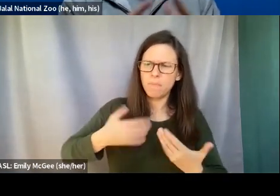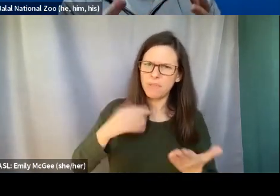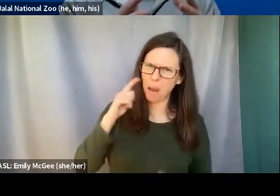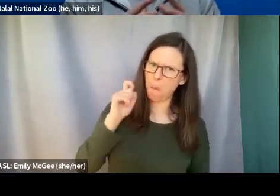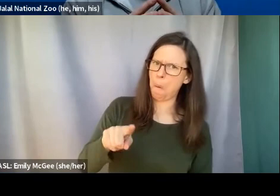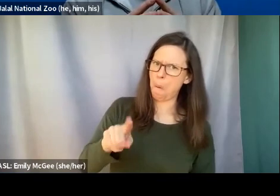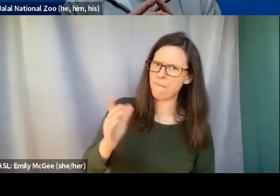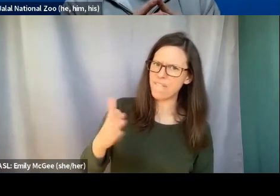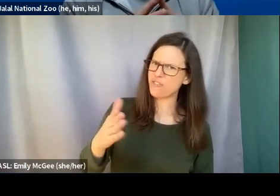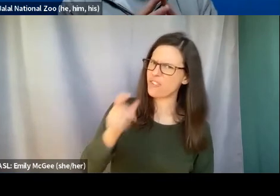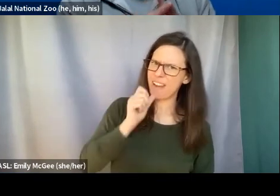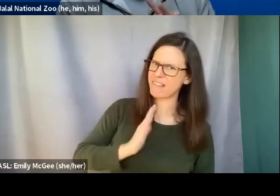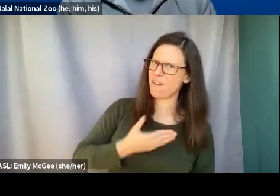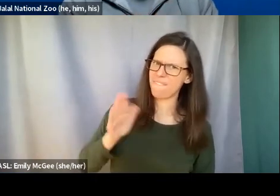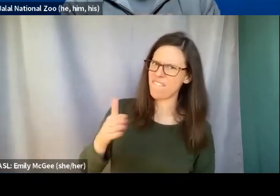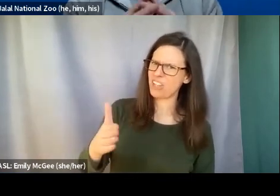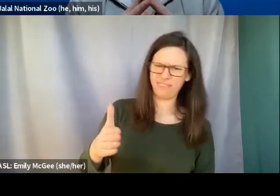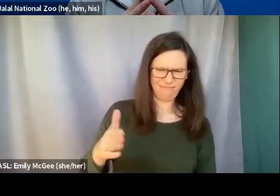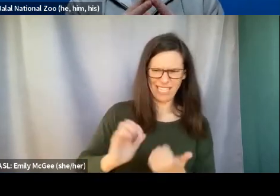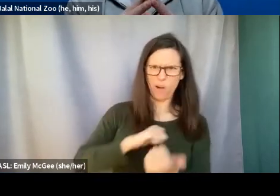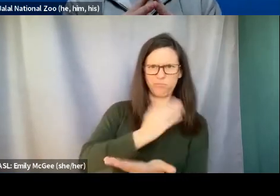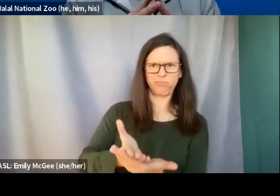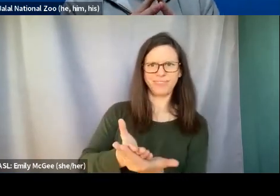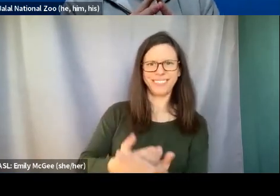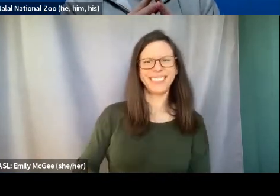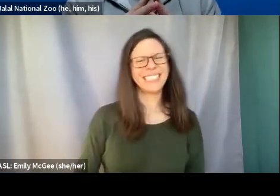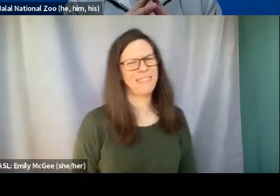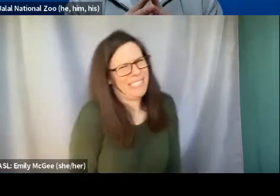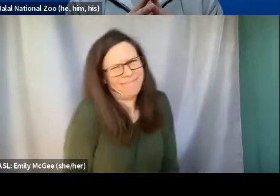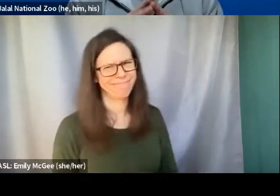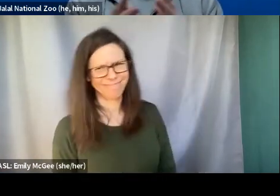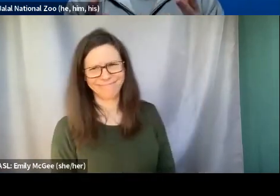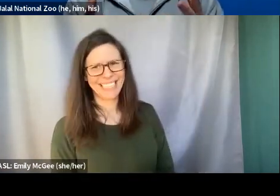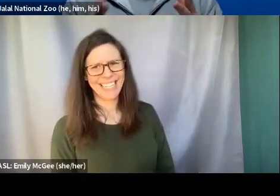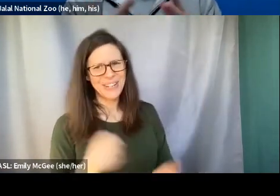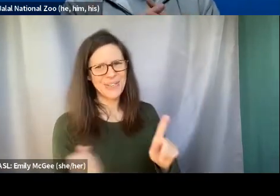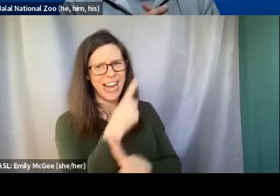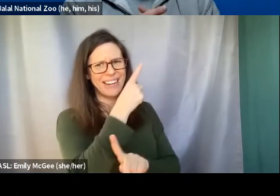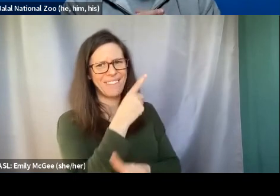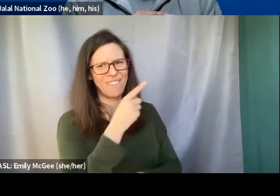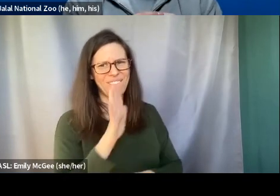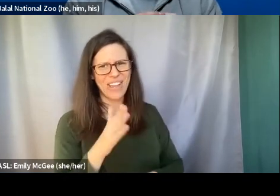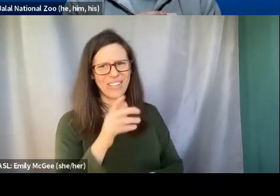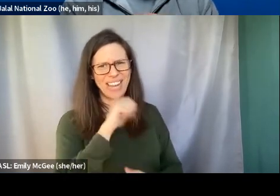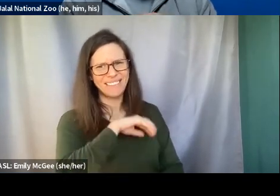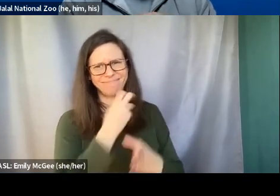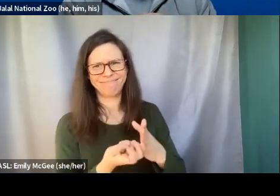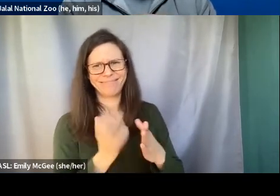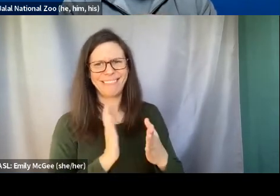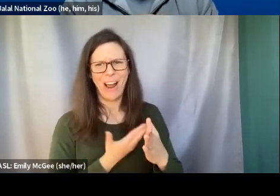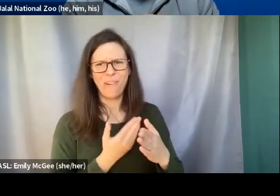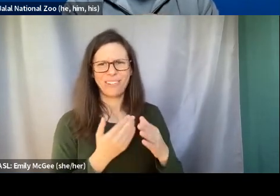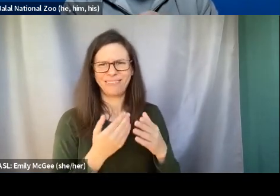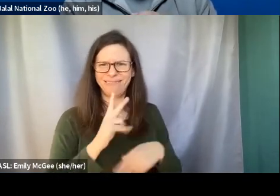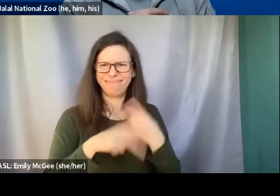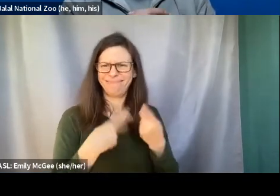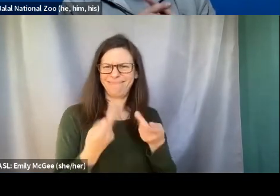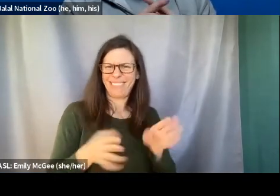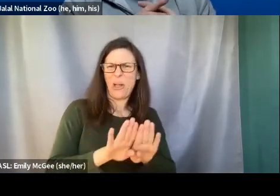Jalal: Yeah, I mean it's kind of difficult for a random fish to end up in a closed exhibit. >>Shellie: Right, uh, we had another